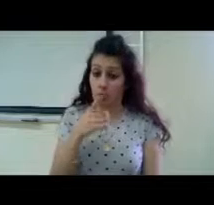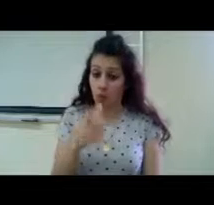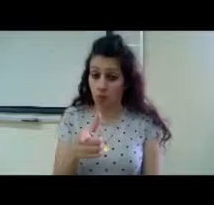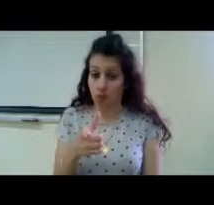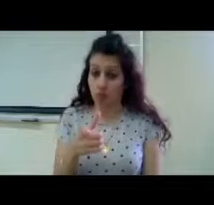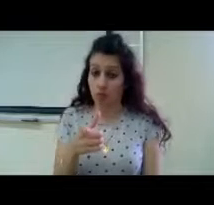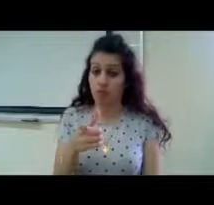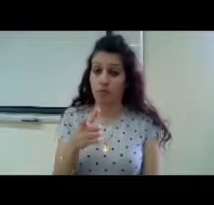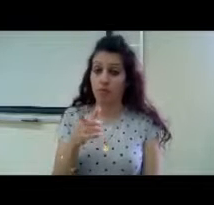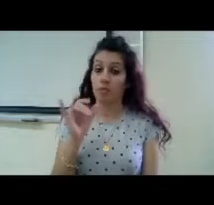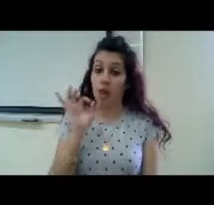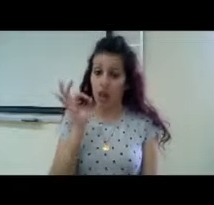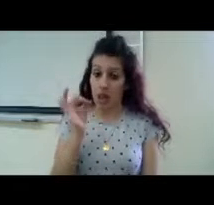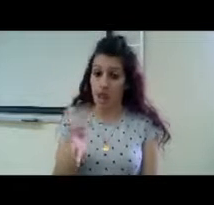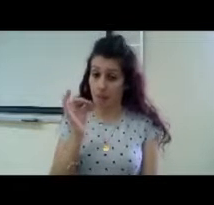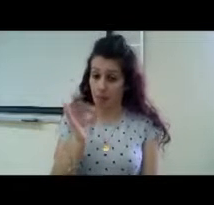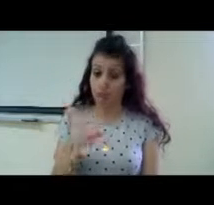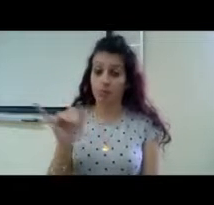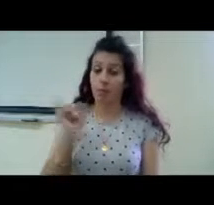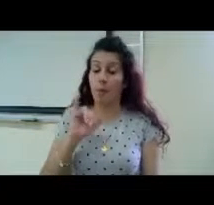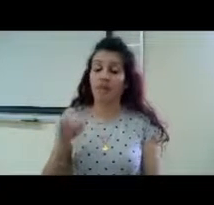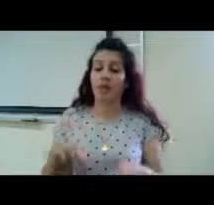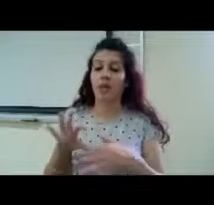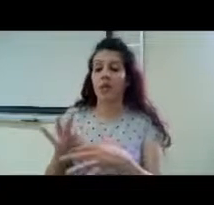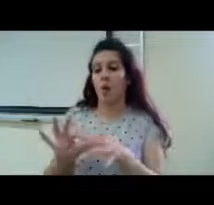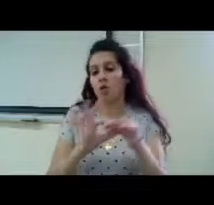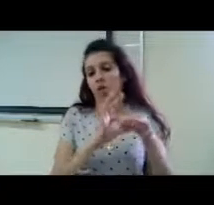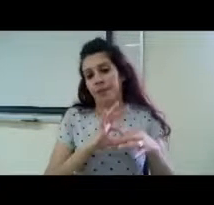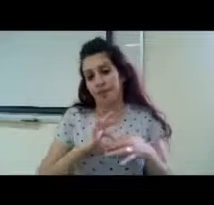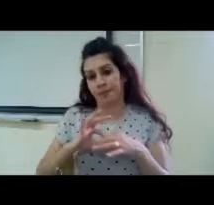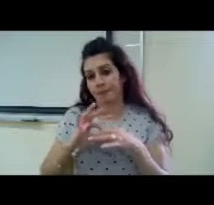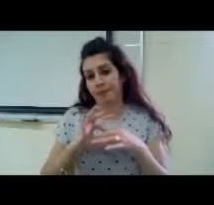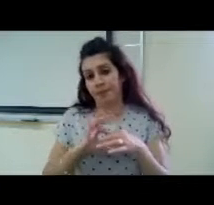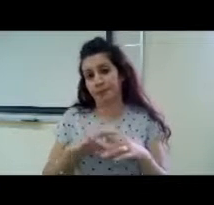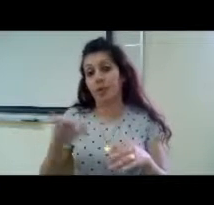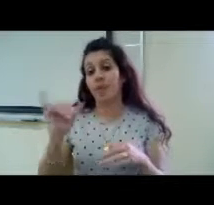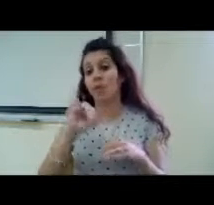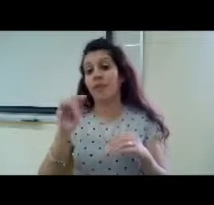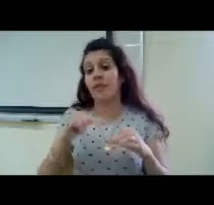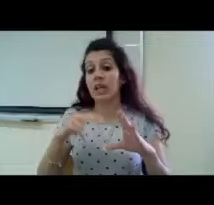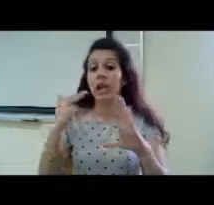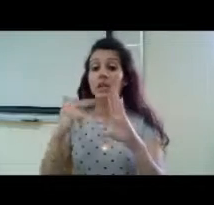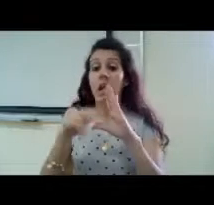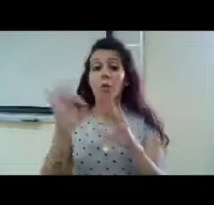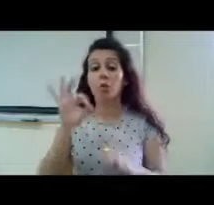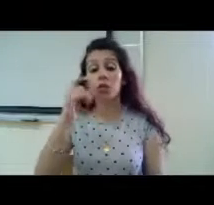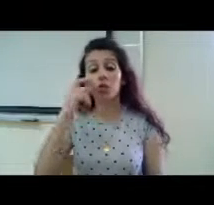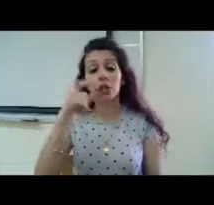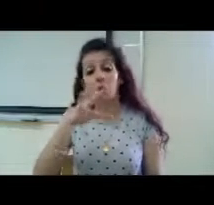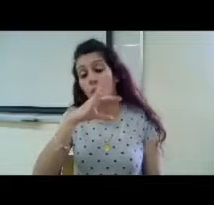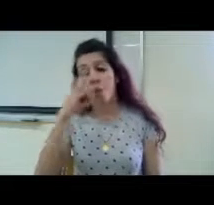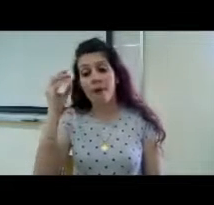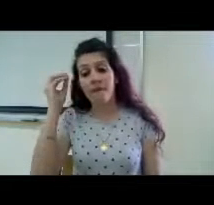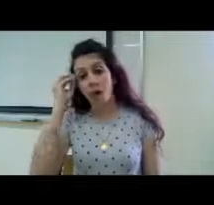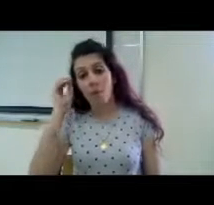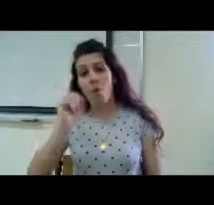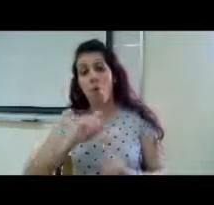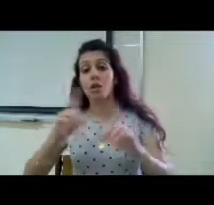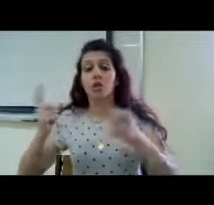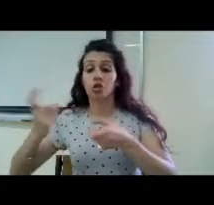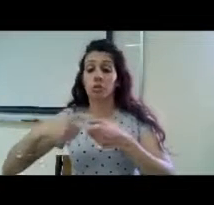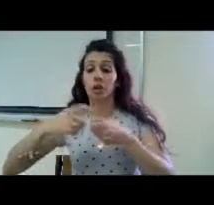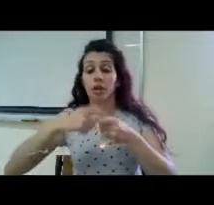this year at that point over 190 countries had school closures impacting